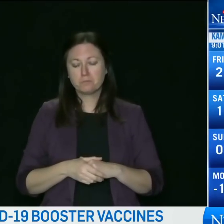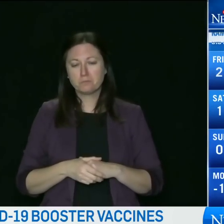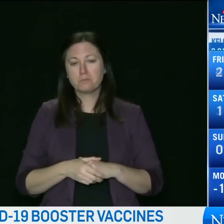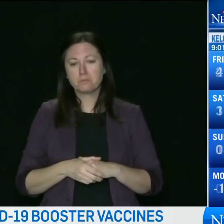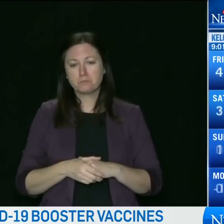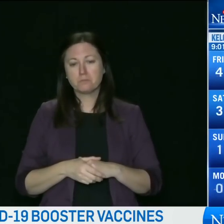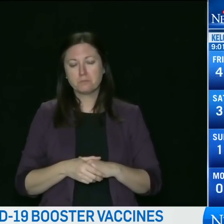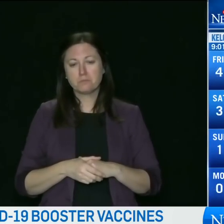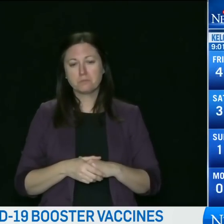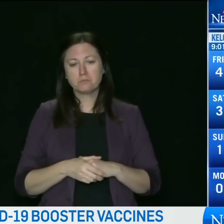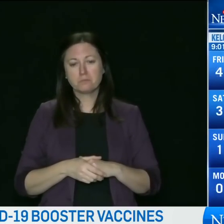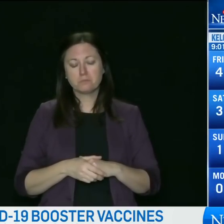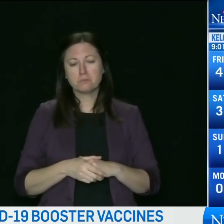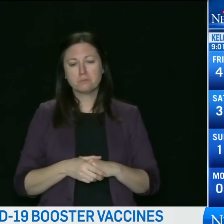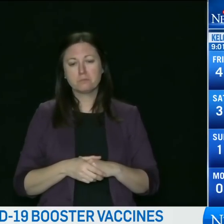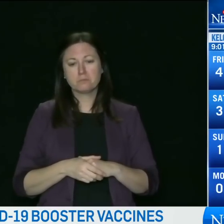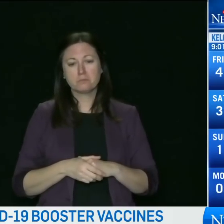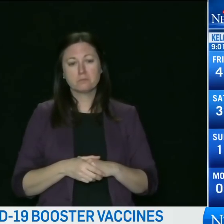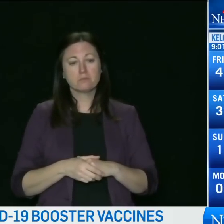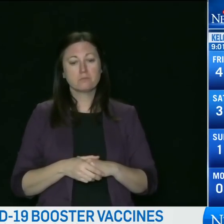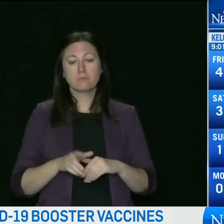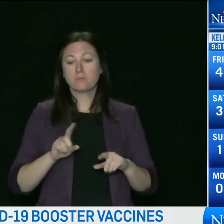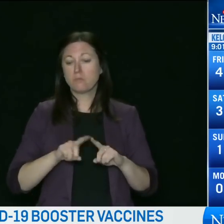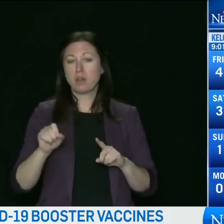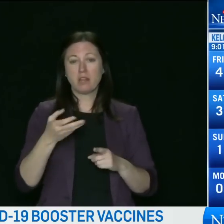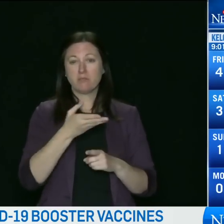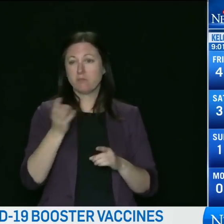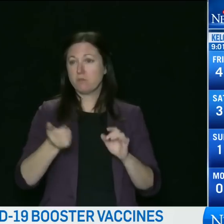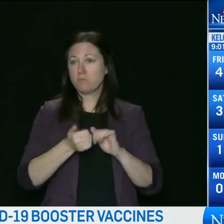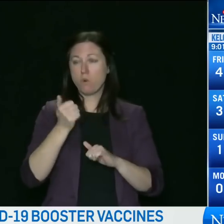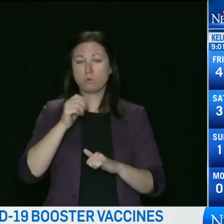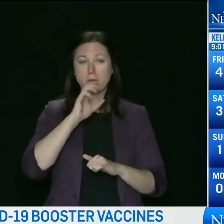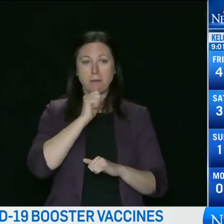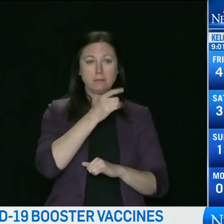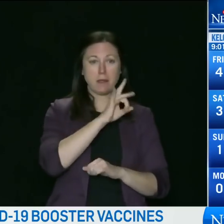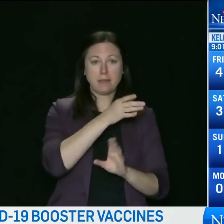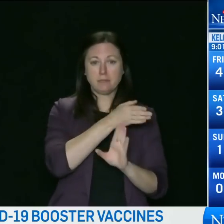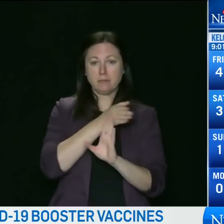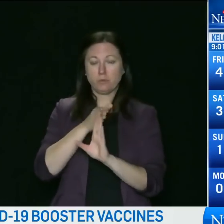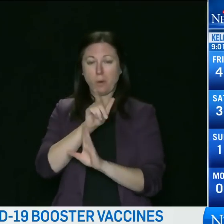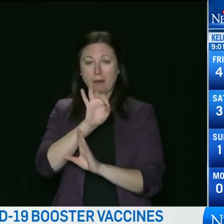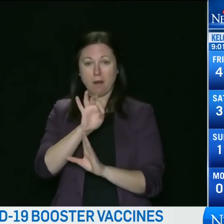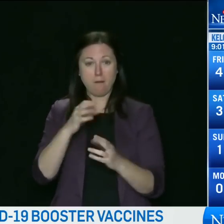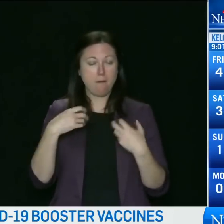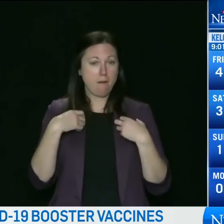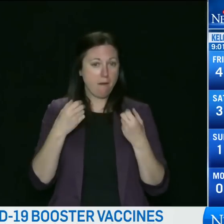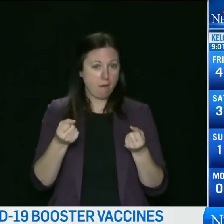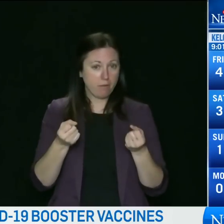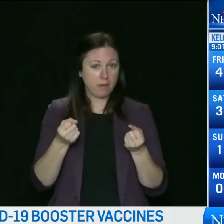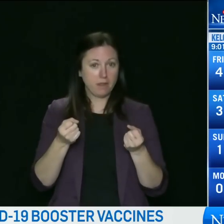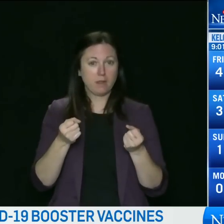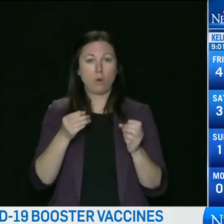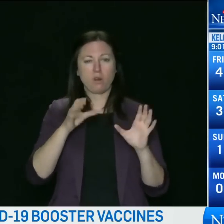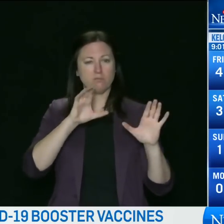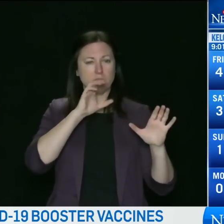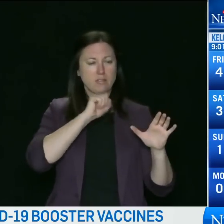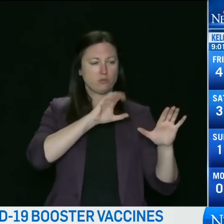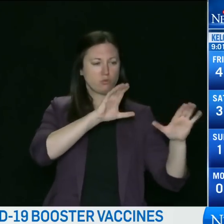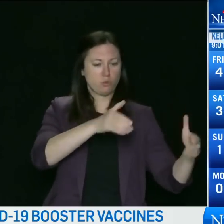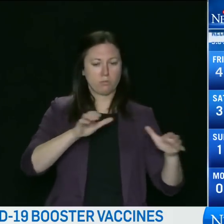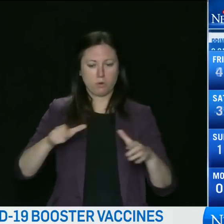SHOULD GET THE BOOSTERS NOW.